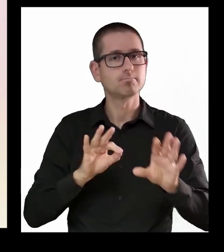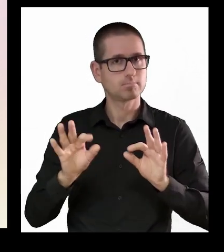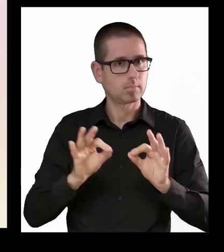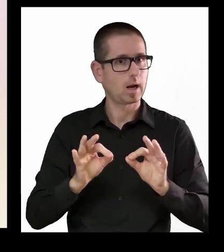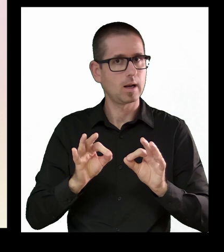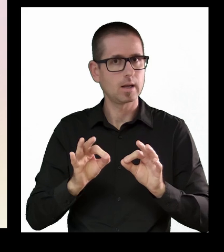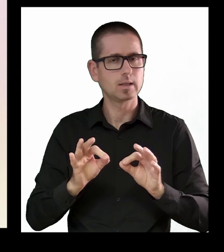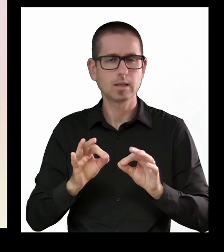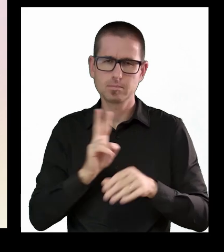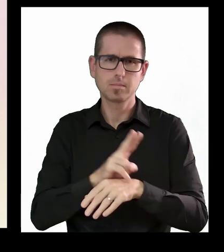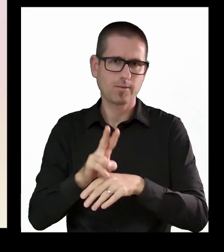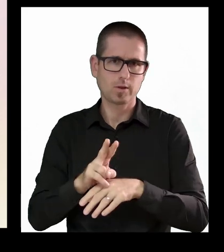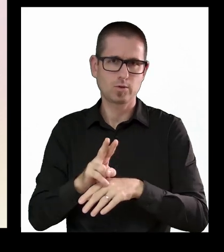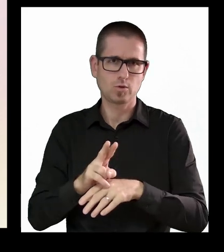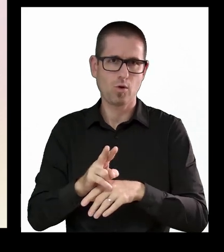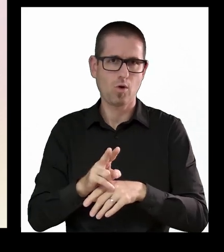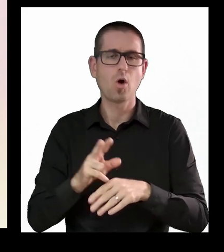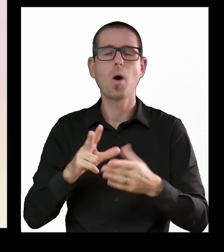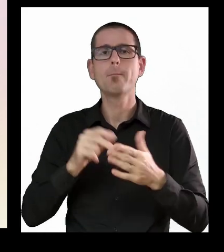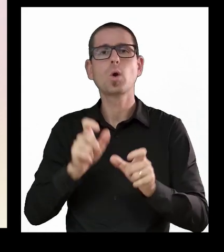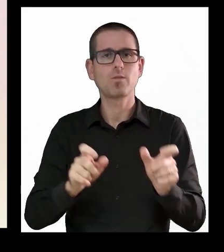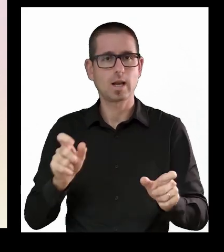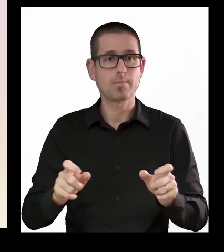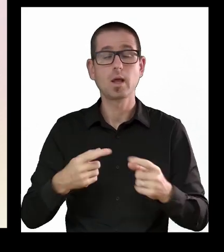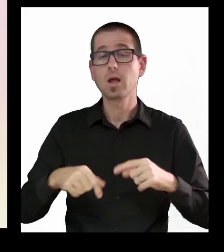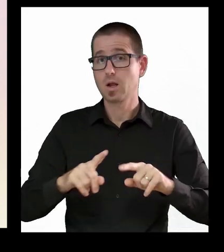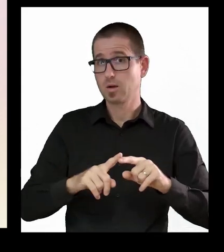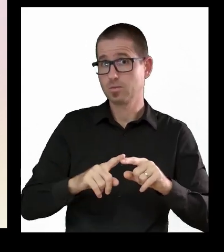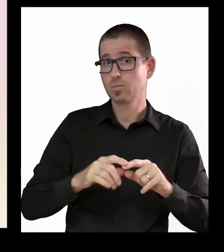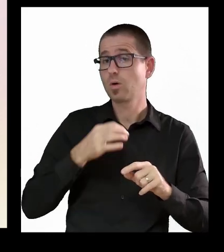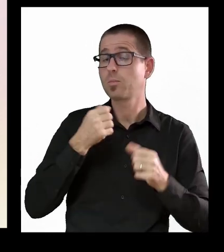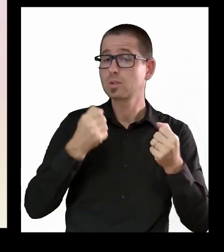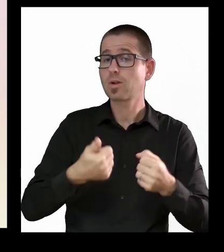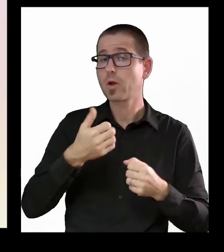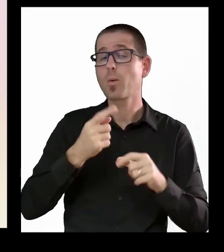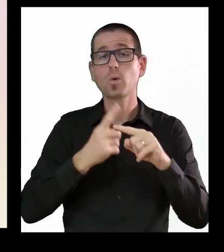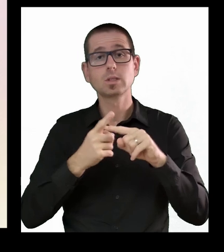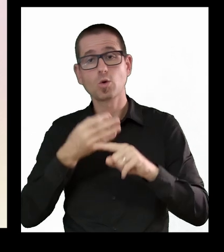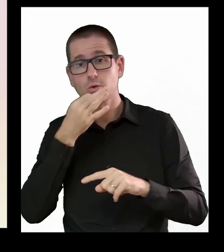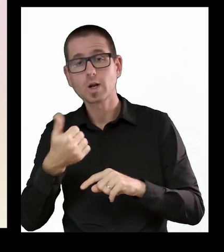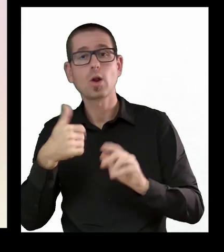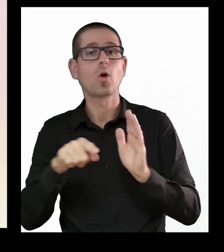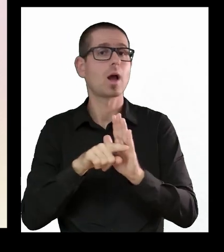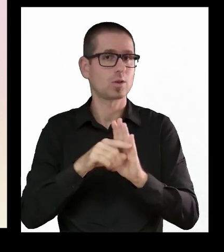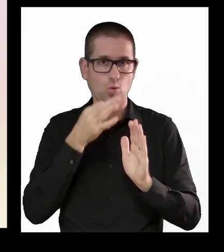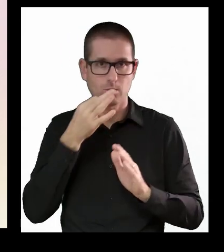Because when we designed the survey, we ask one positive question and then one negative question. You know,